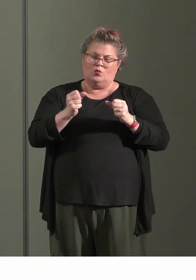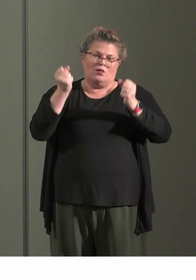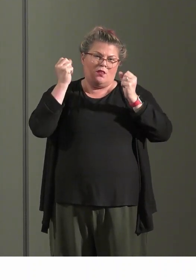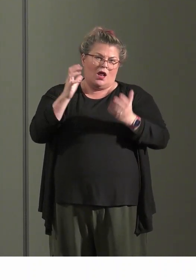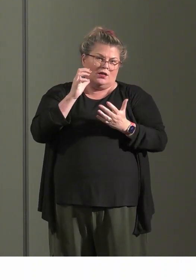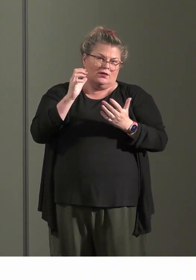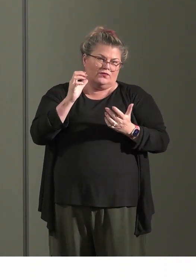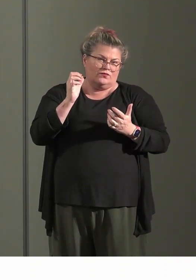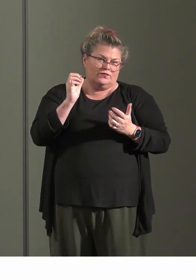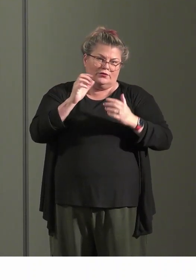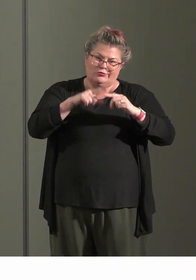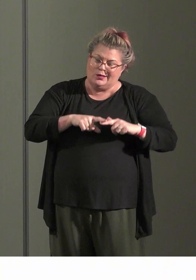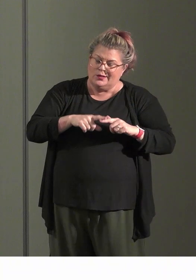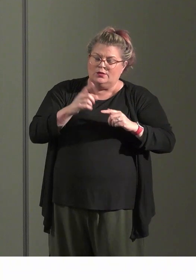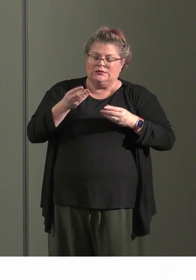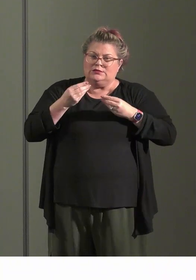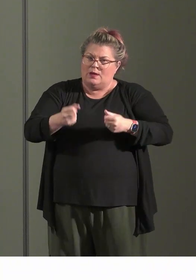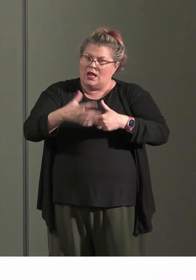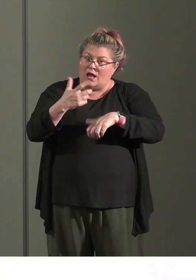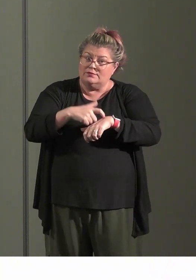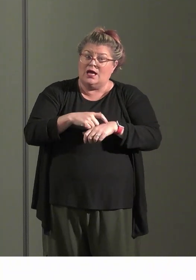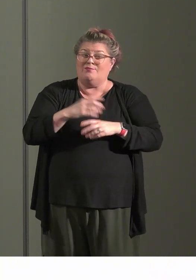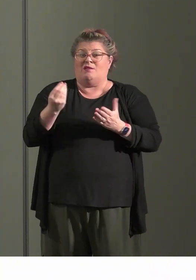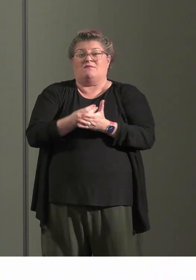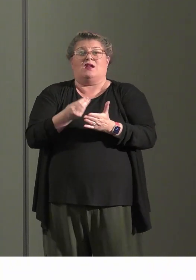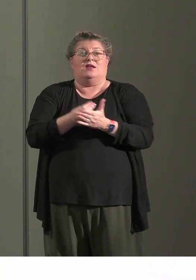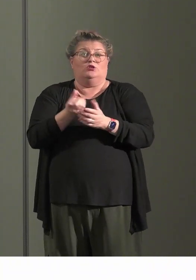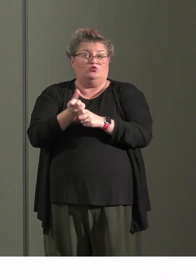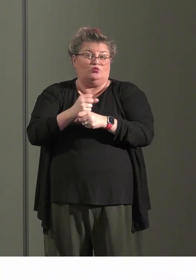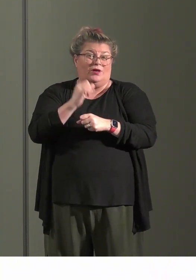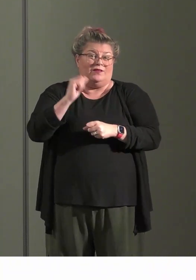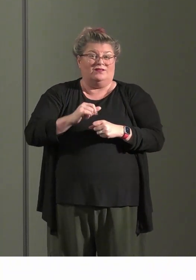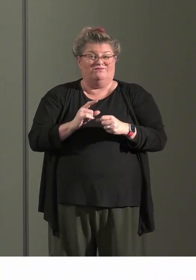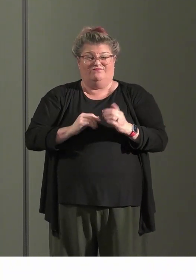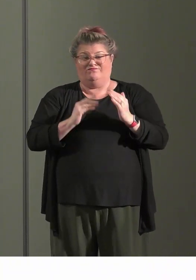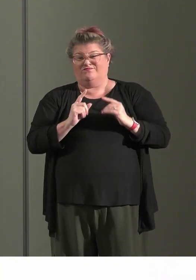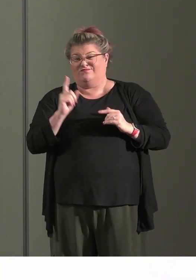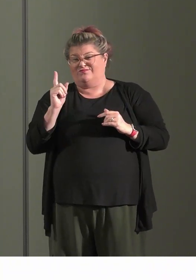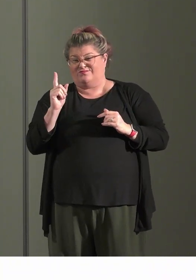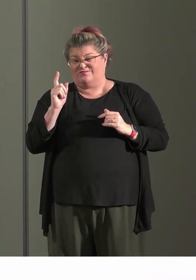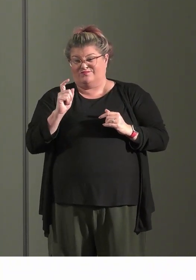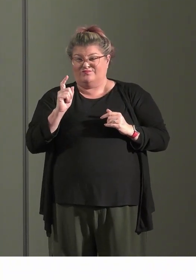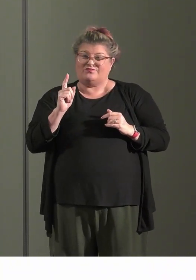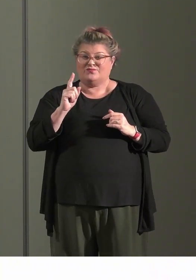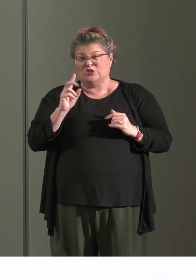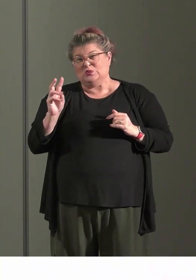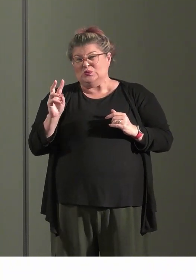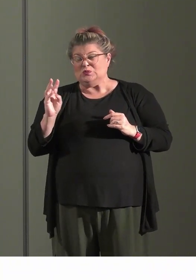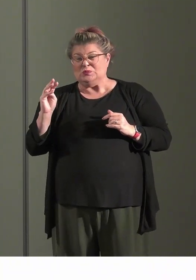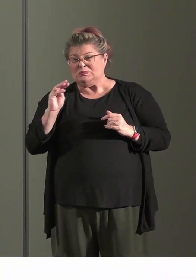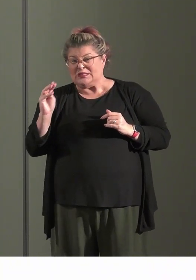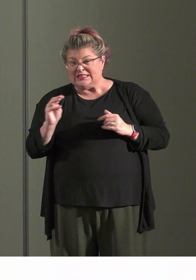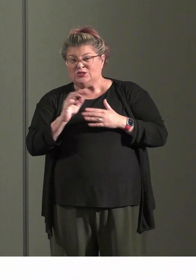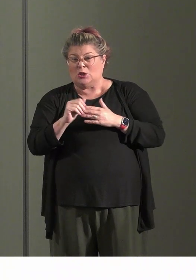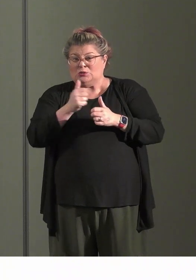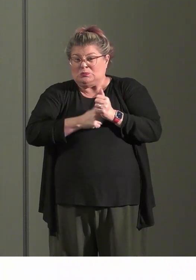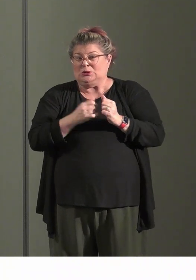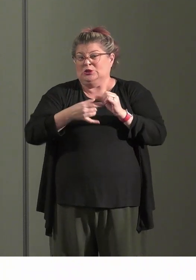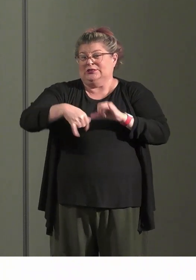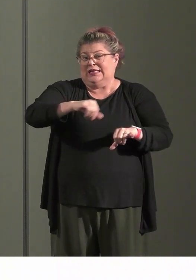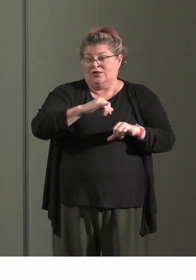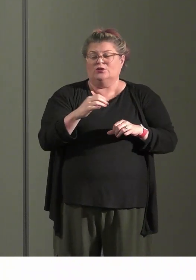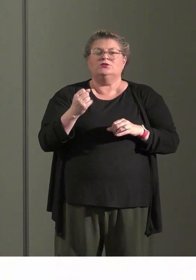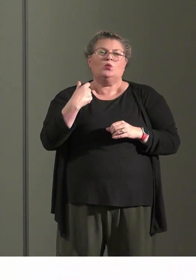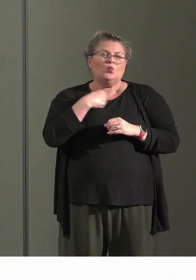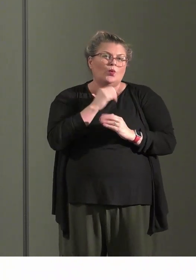spending a lot of money and time upward of one to two million per standard we hope they are taken